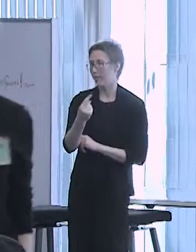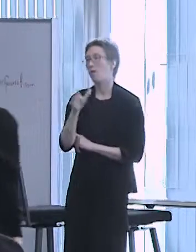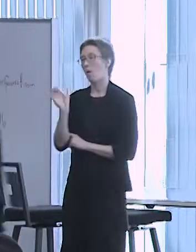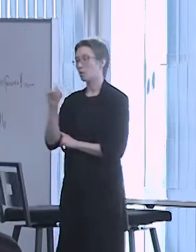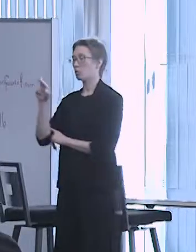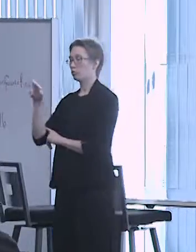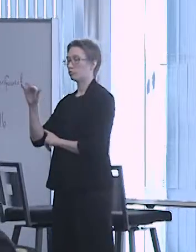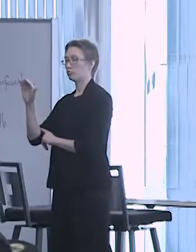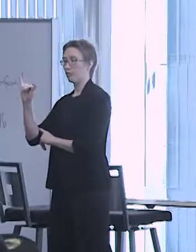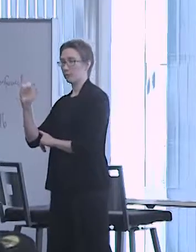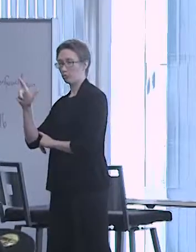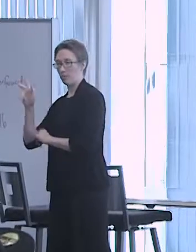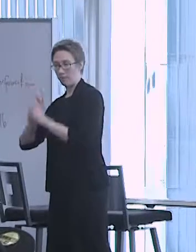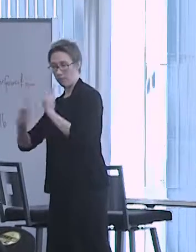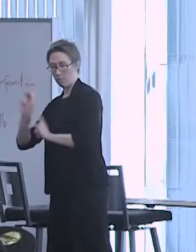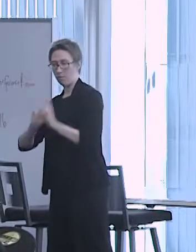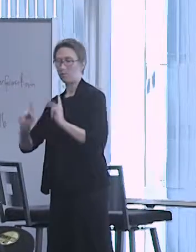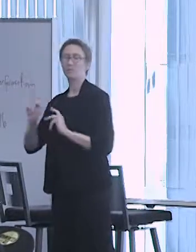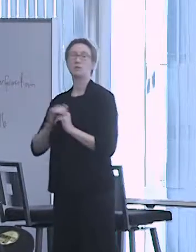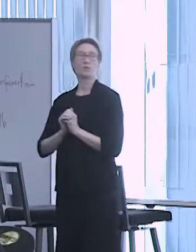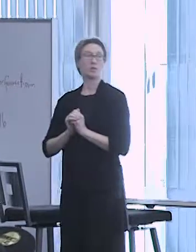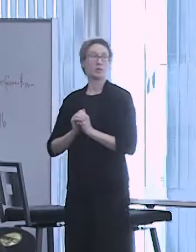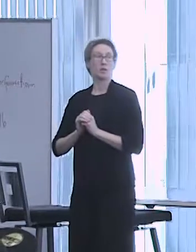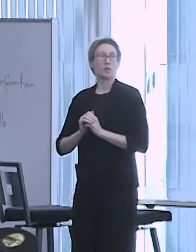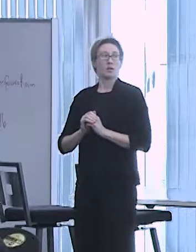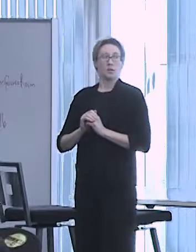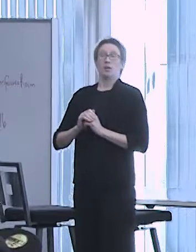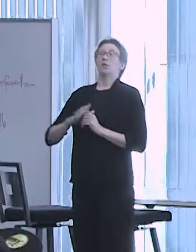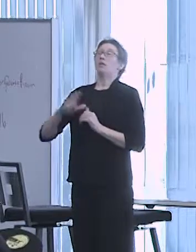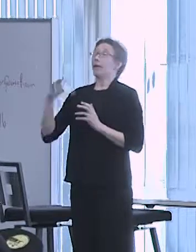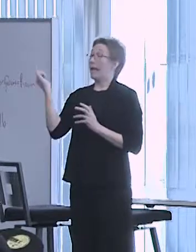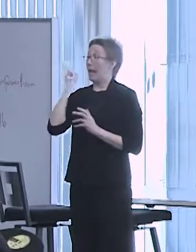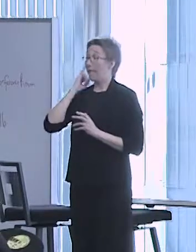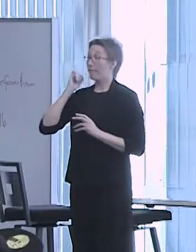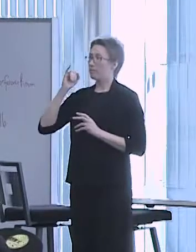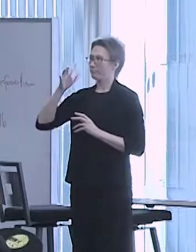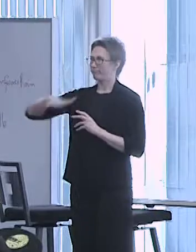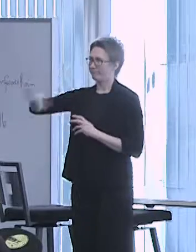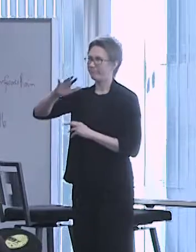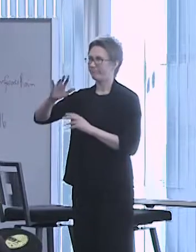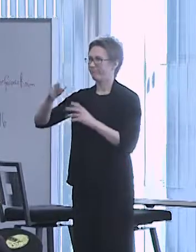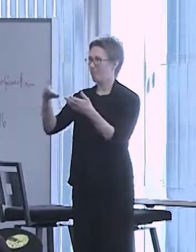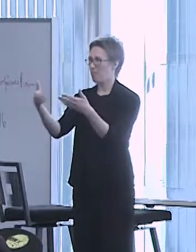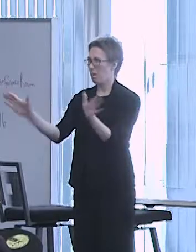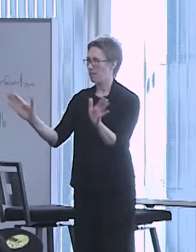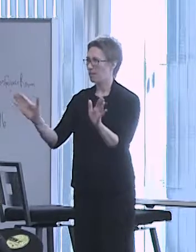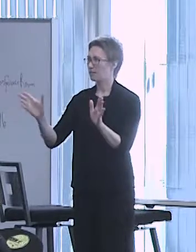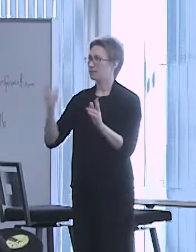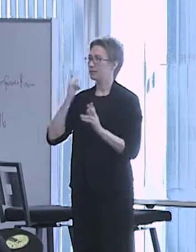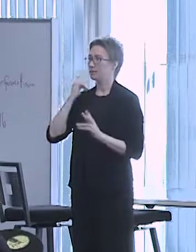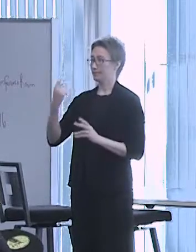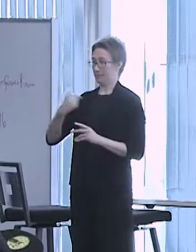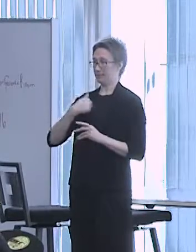and started being perceived as male by the general public, things changed. I wasn't just being seen as a man,